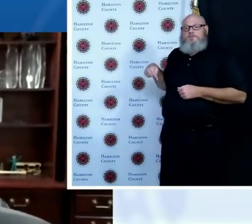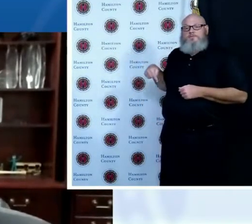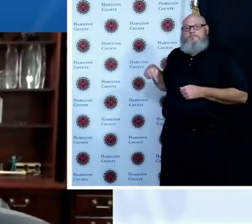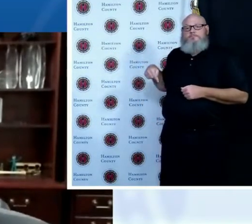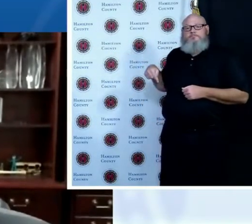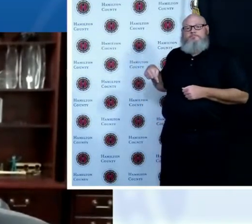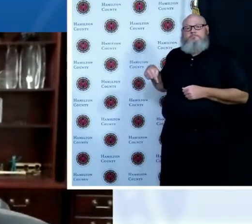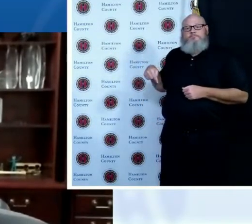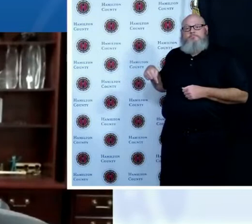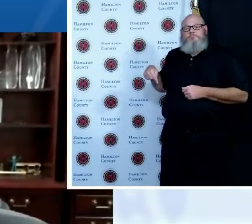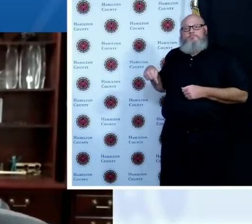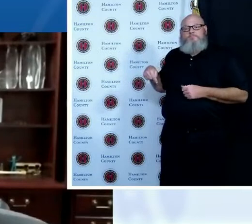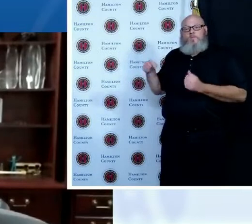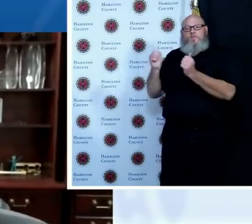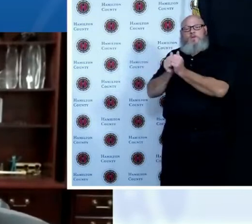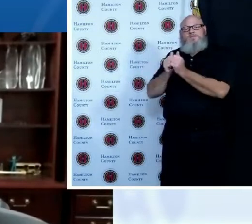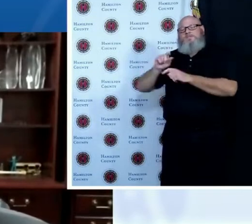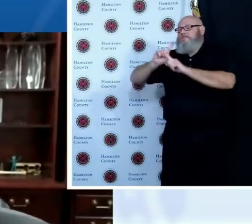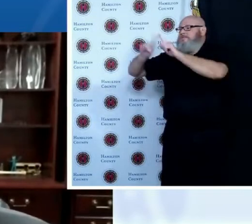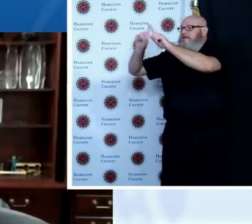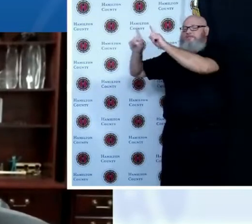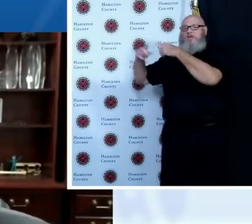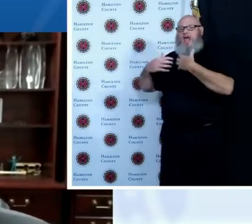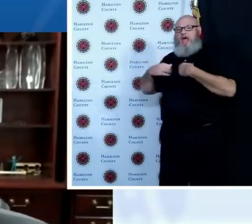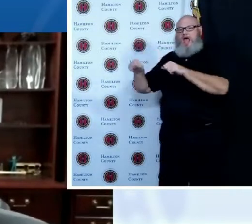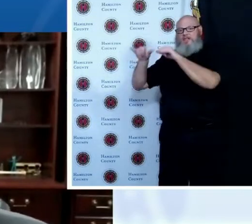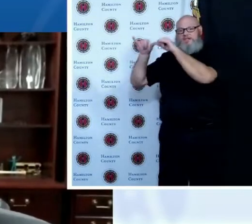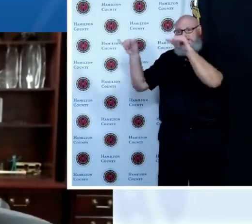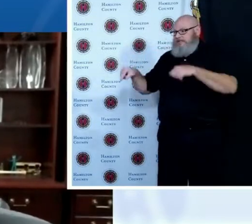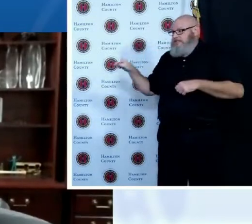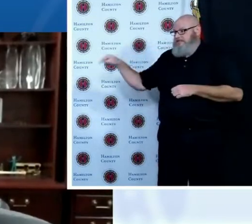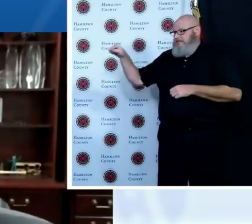I know that they're very interested in making sure they get their entire workforce vaccinated